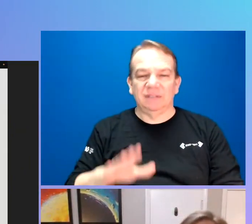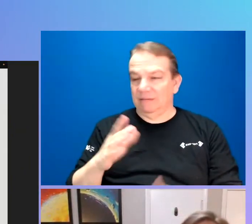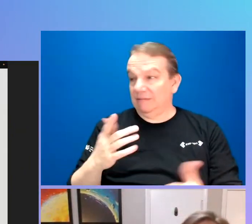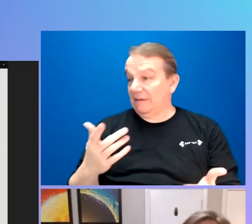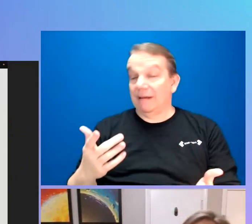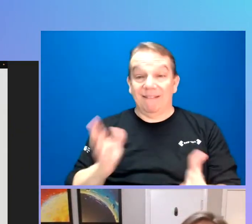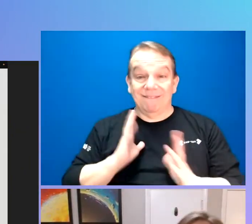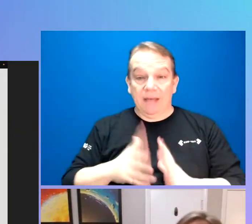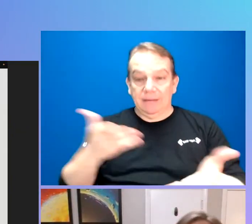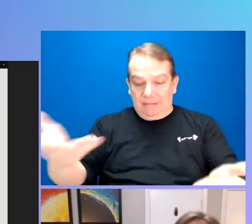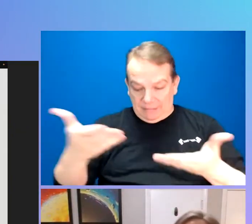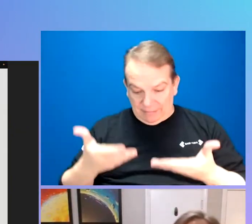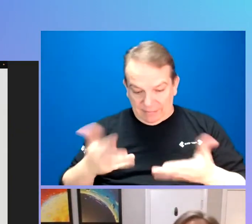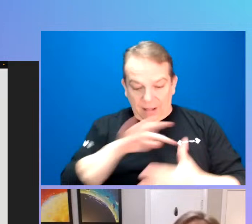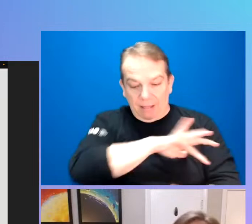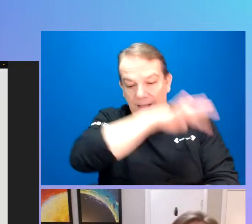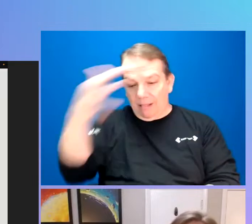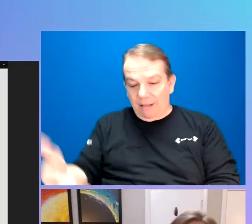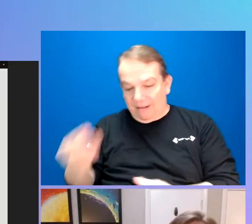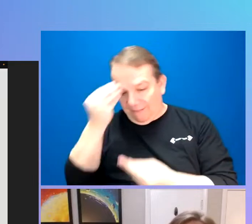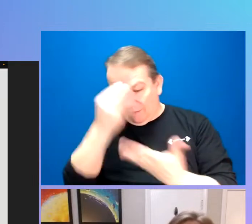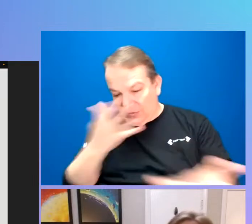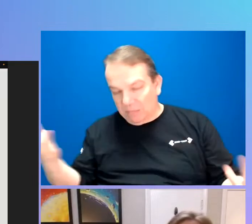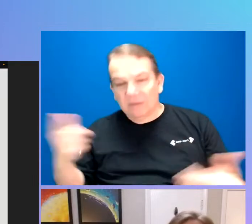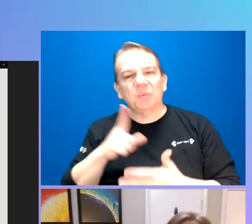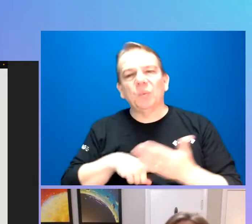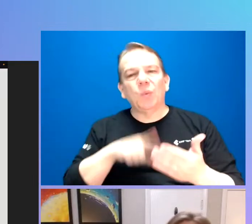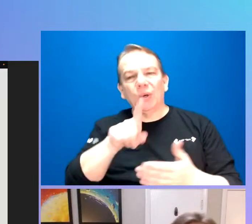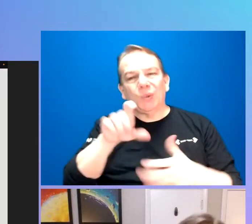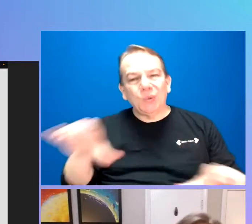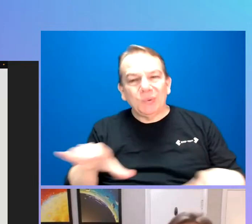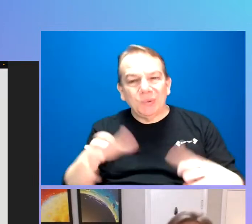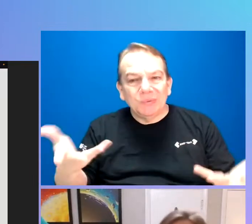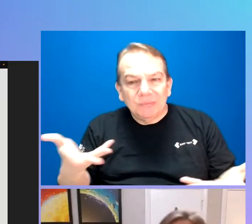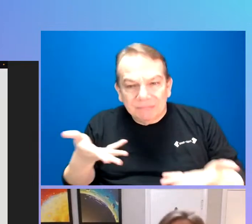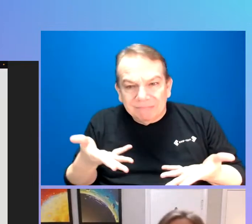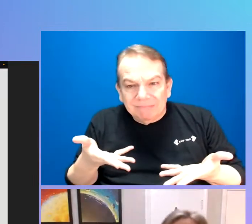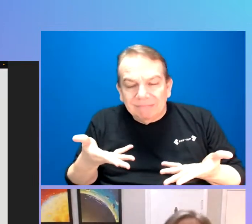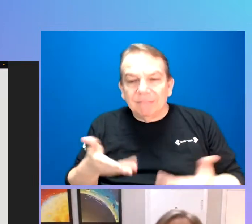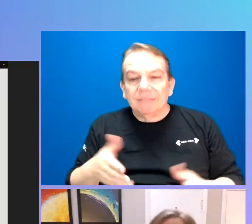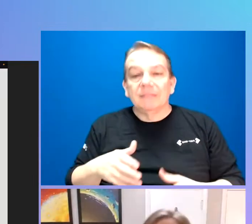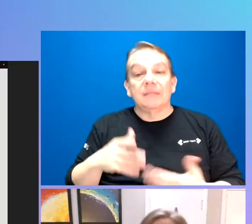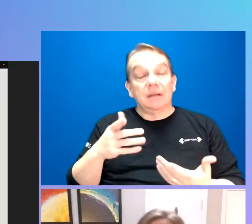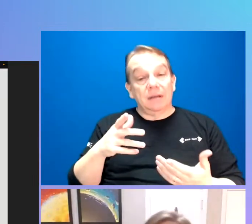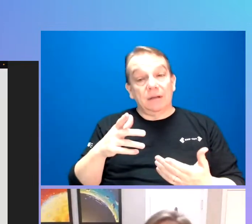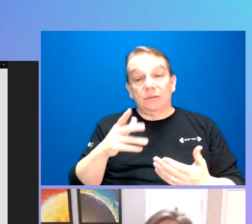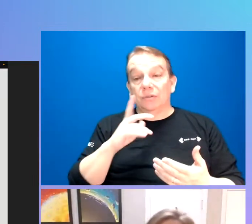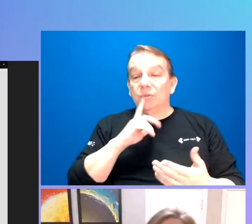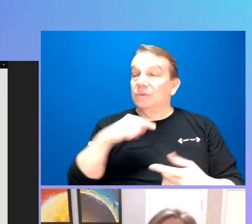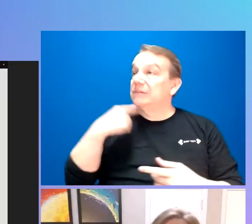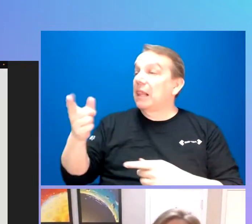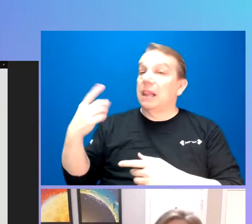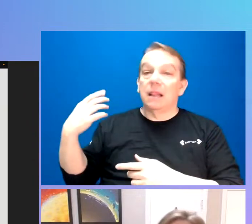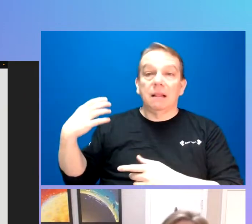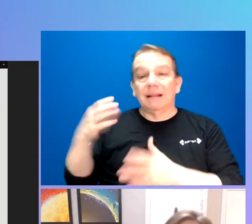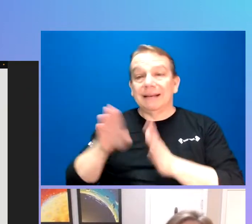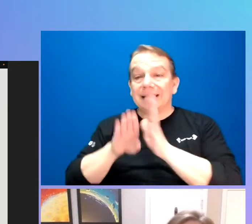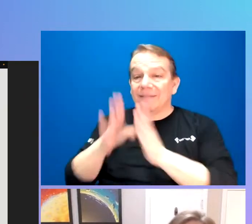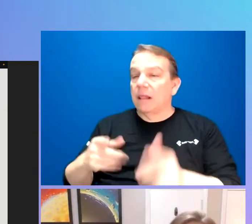this information? You don't need to be coding your design or you know, boss ING your developers